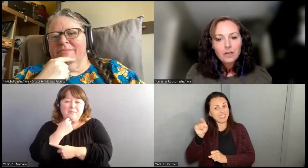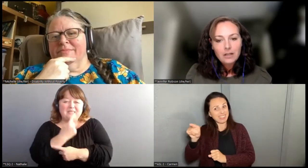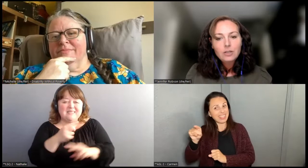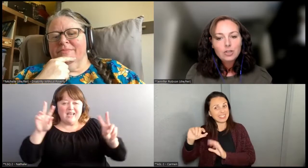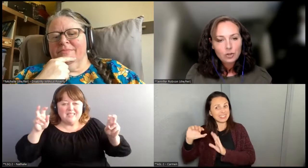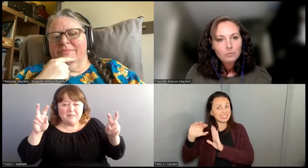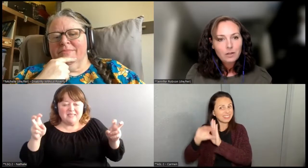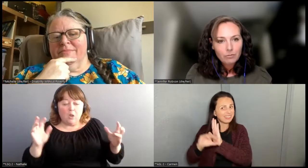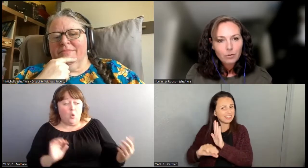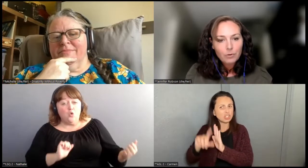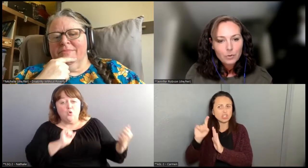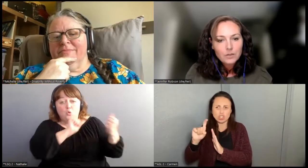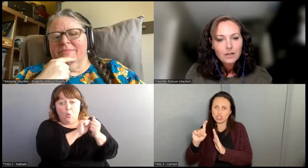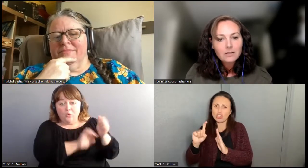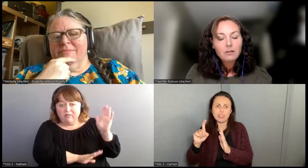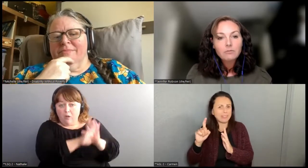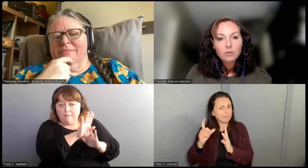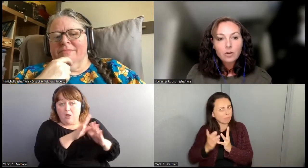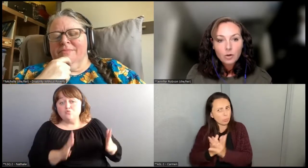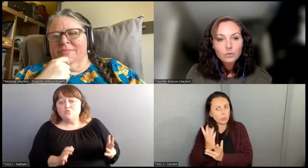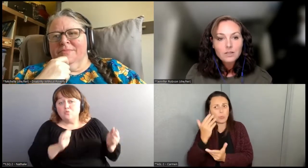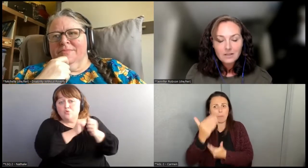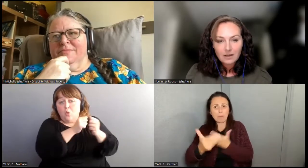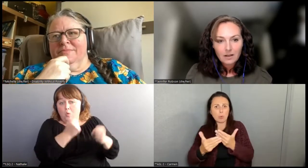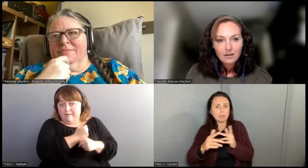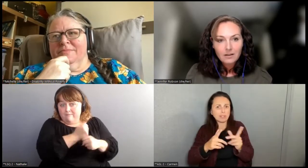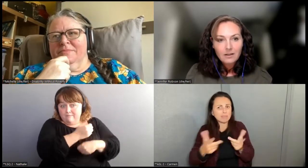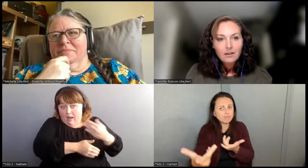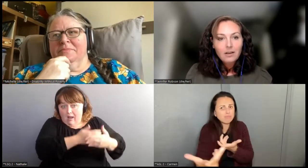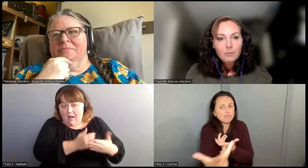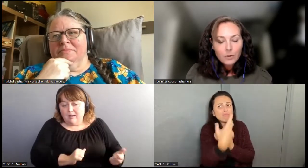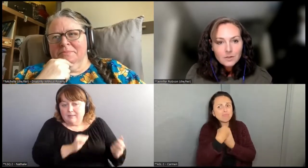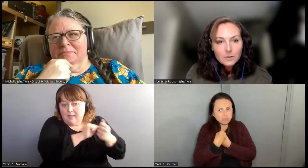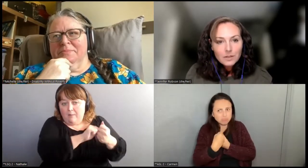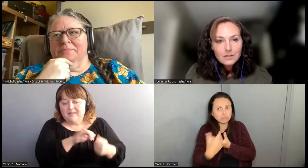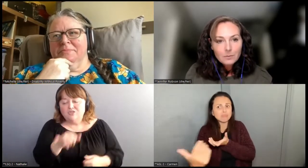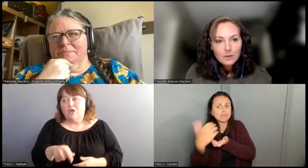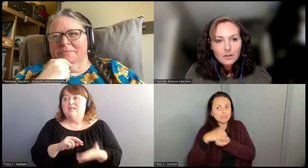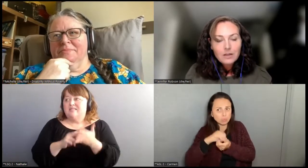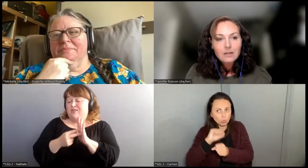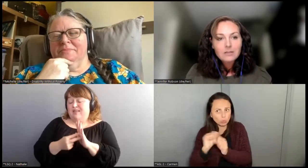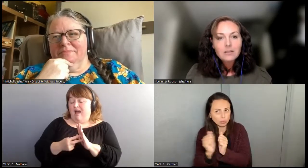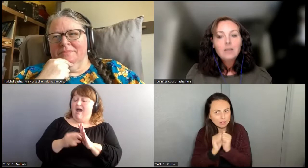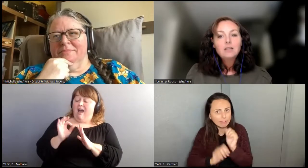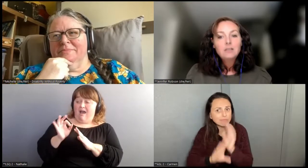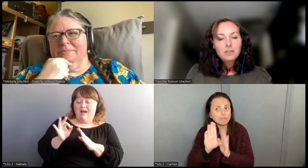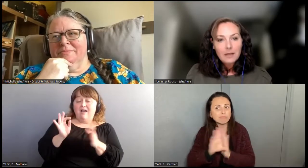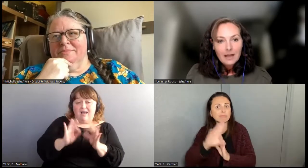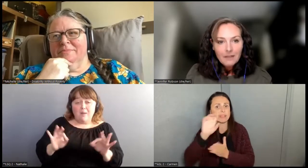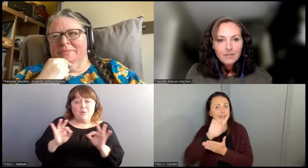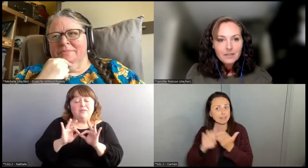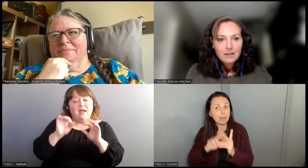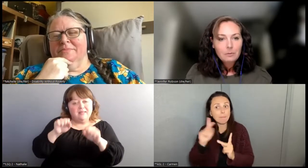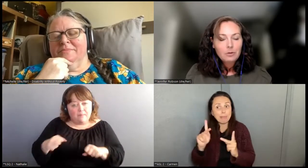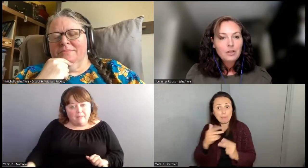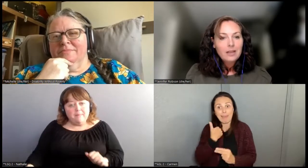REALLY SHOULD BE A PROCESS OF CODESIGN. PERSONS WITH DISABILITIES NEED TO BE AT THE TABLE